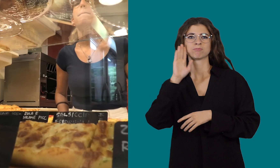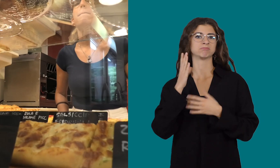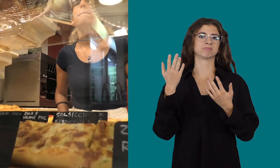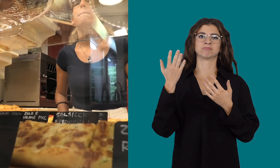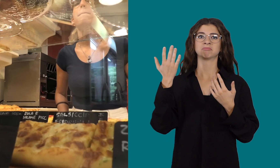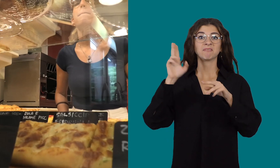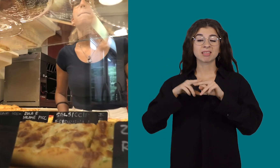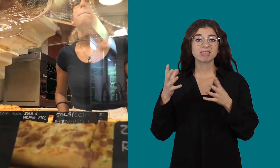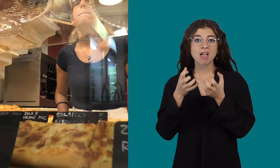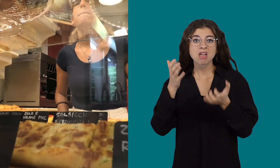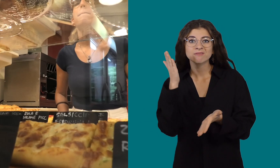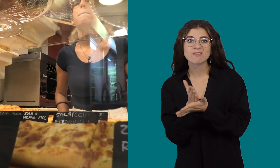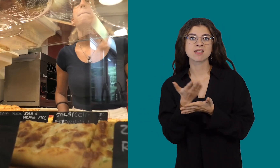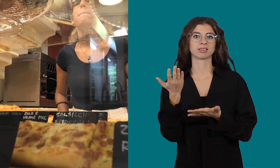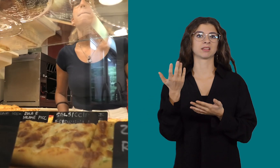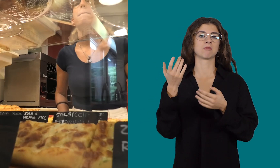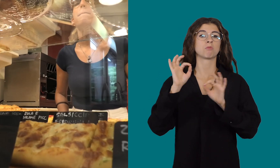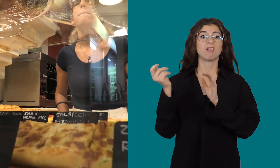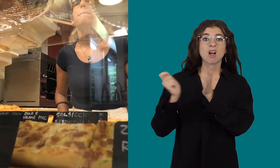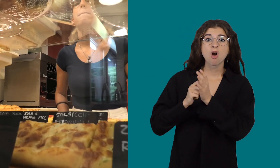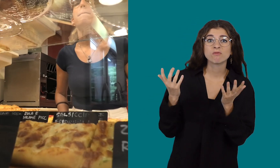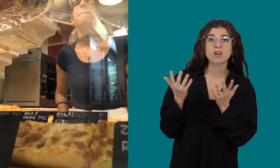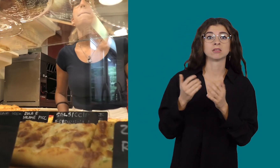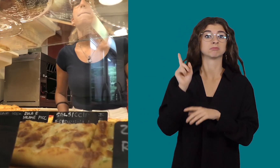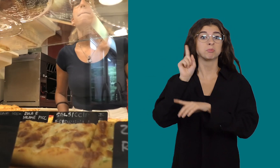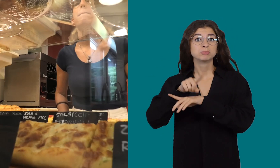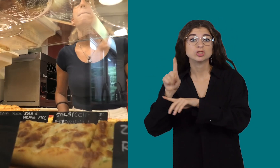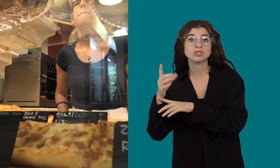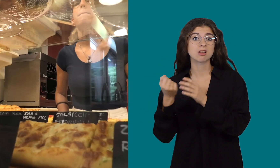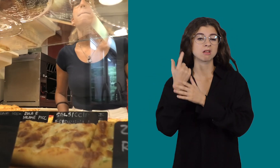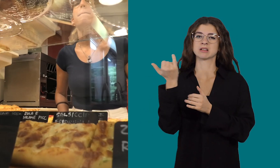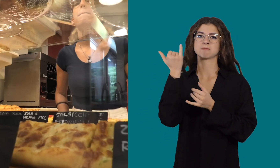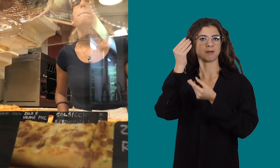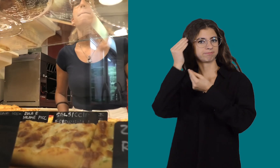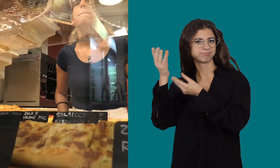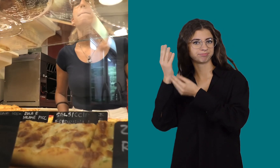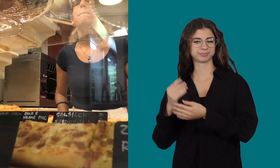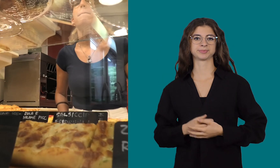when the dough is finished or she has to buy something or if there are things to order.